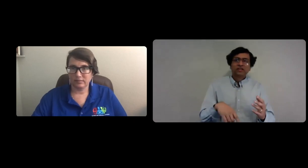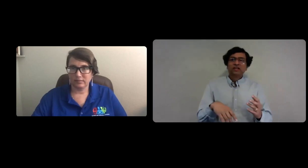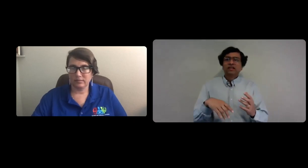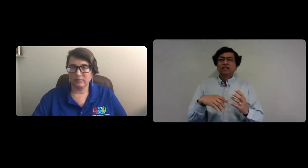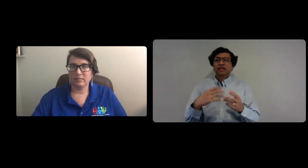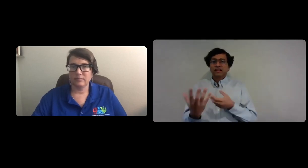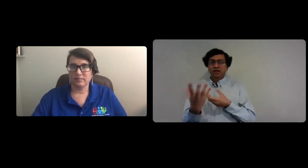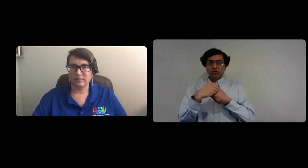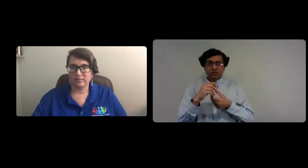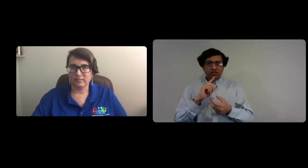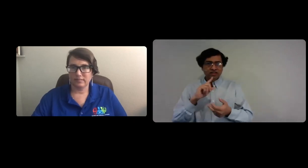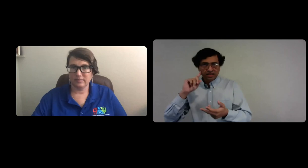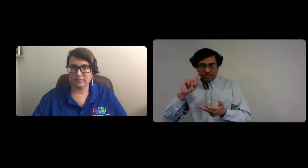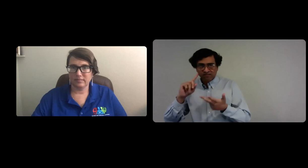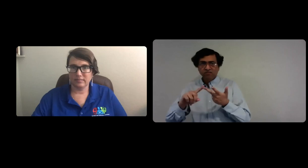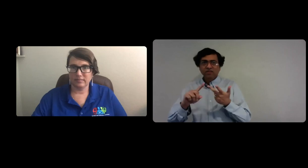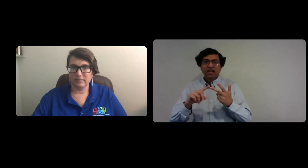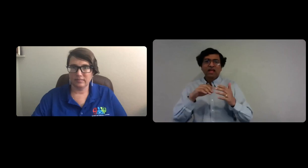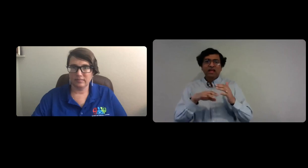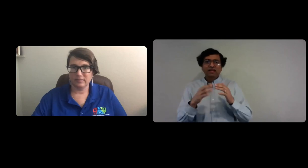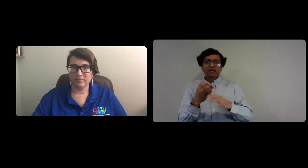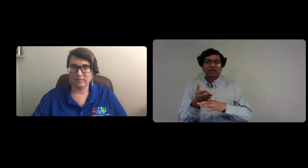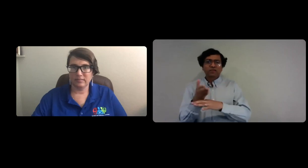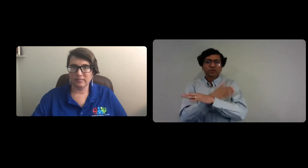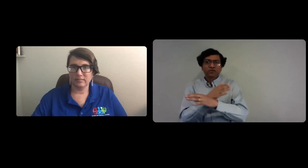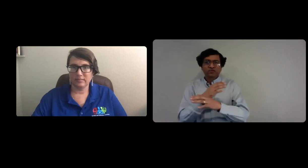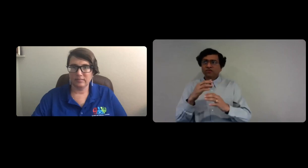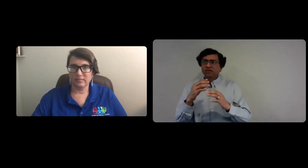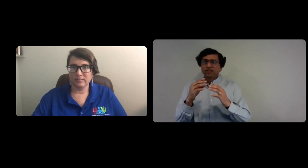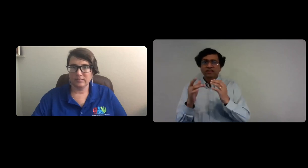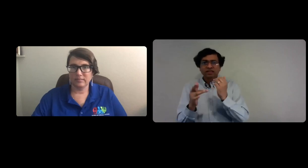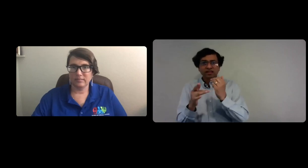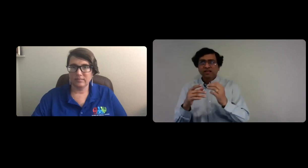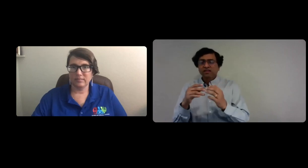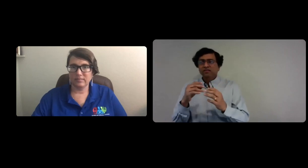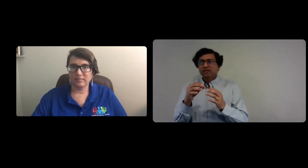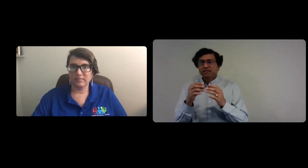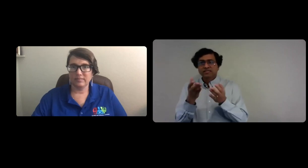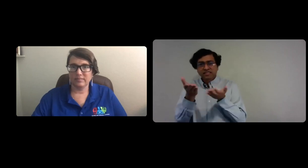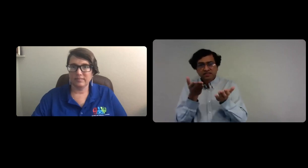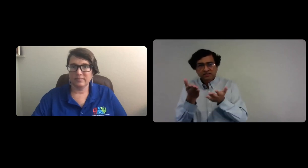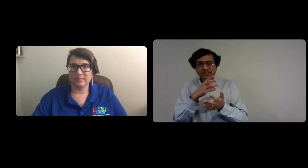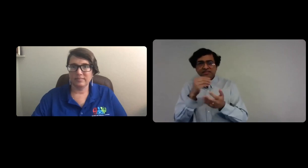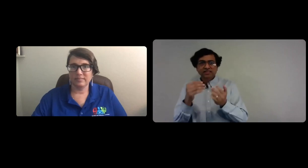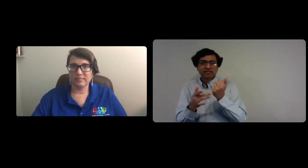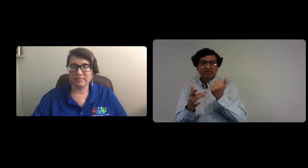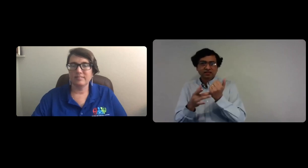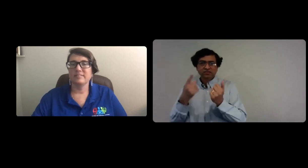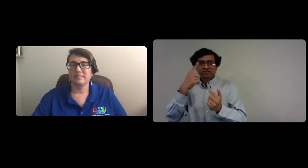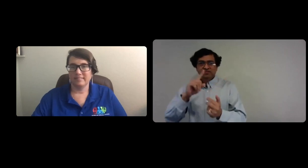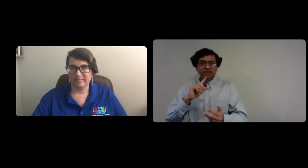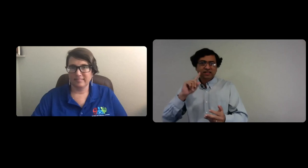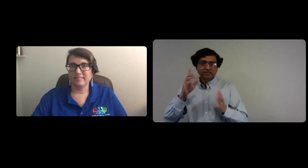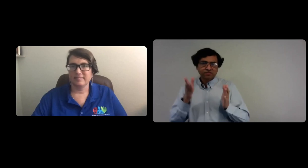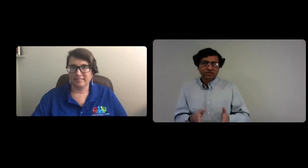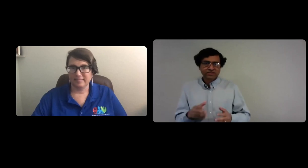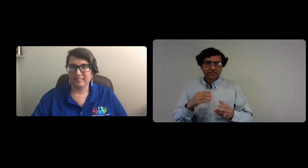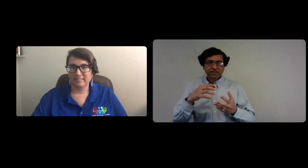teaching approaches, first of all, and also including deaf students, and thus including